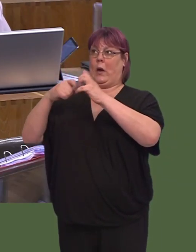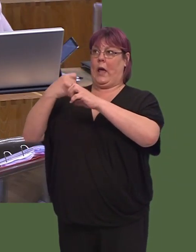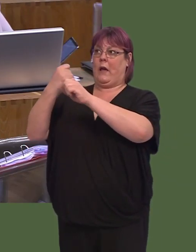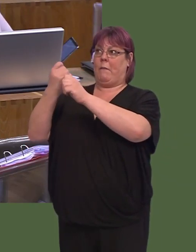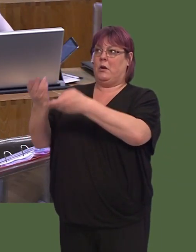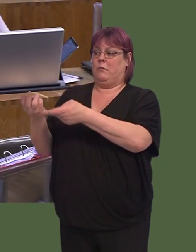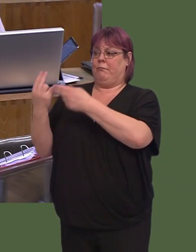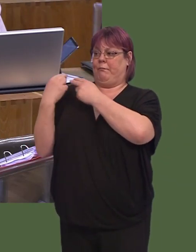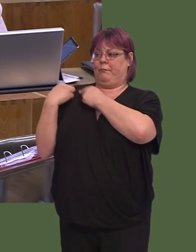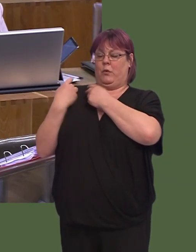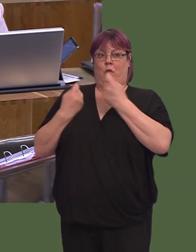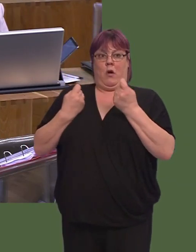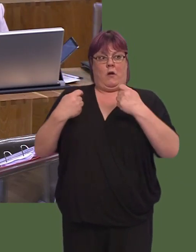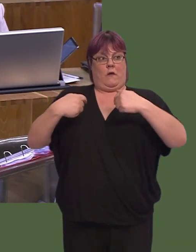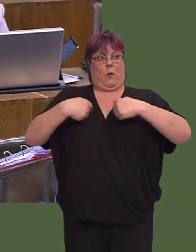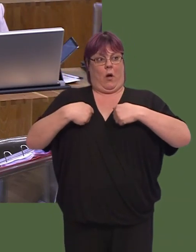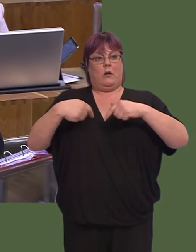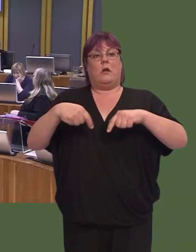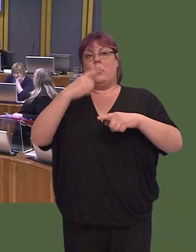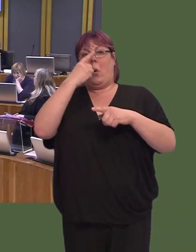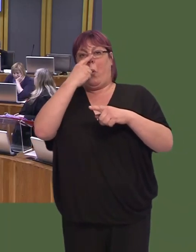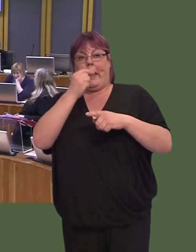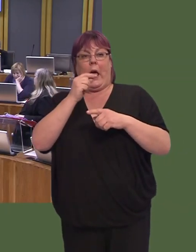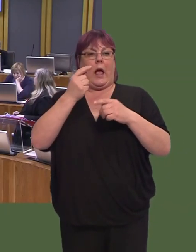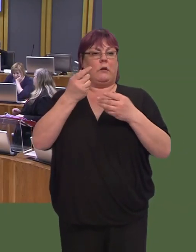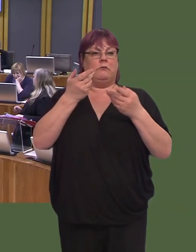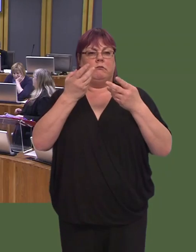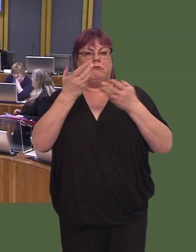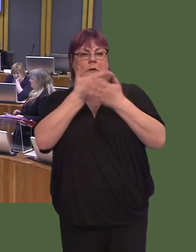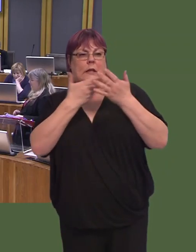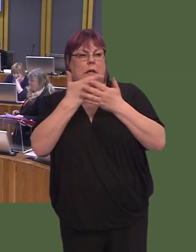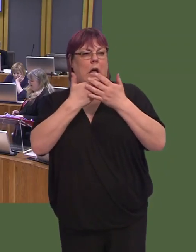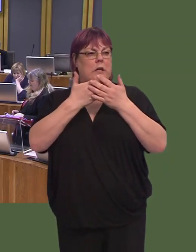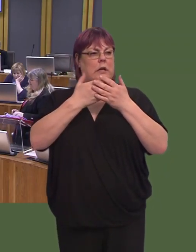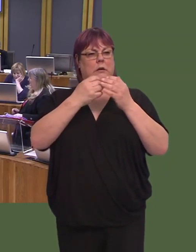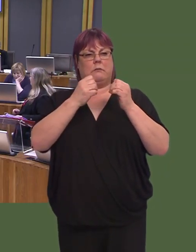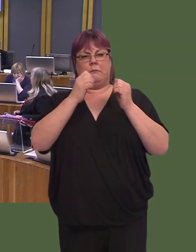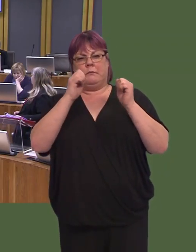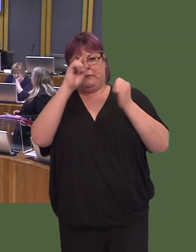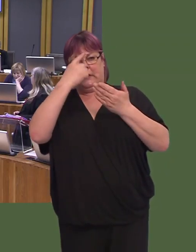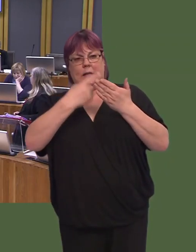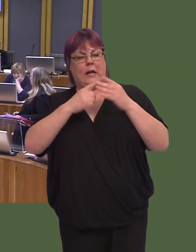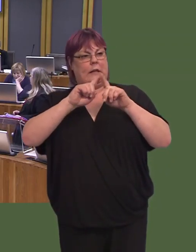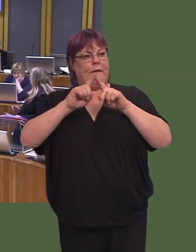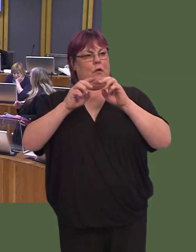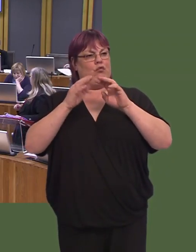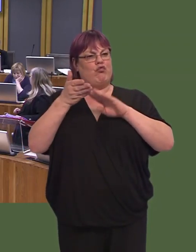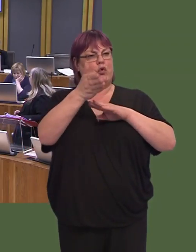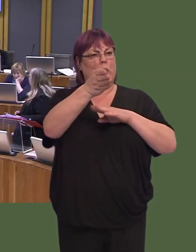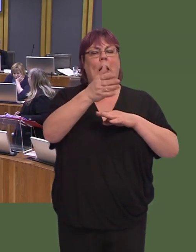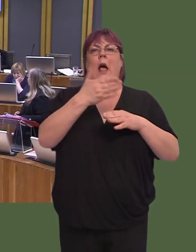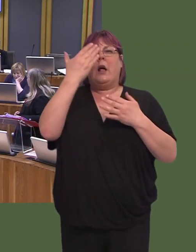we have a bit more leverage in terms of some of the routes that we would like to see. I'm not familiar with the specific routes in his area but I can assure you that, in